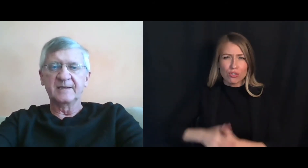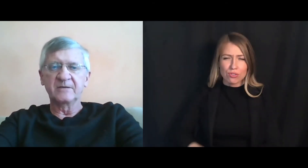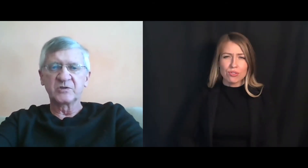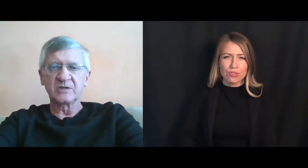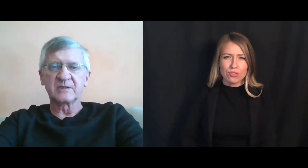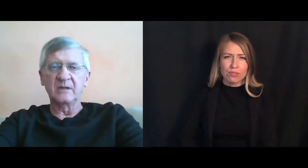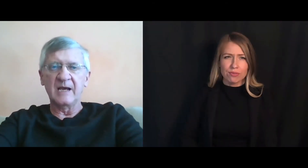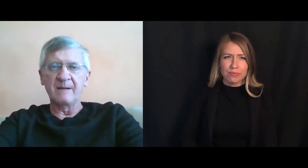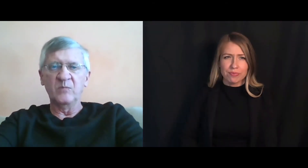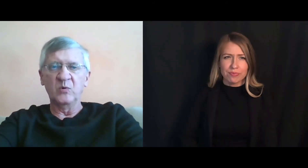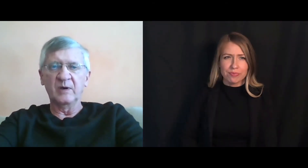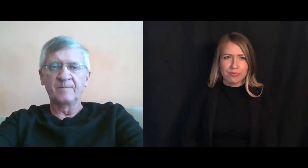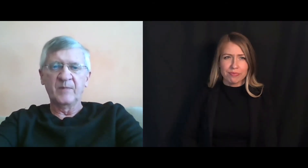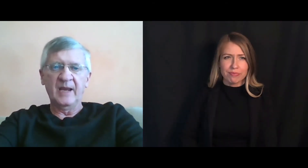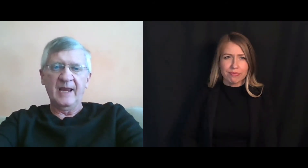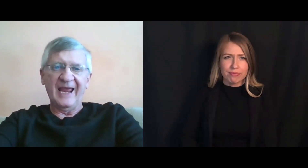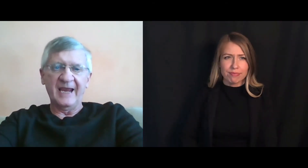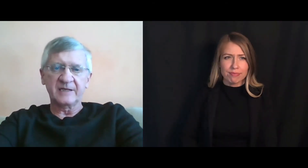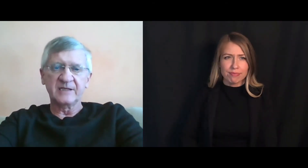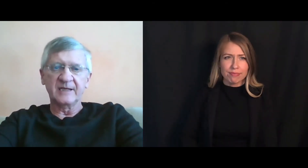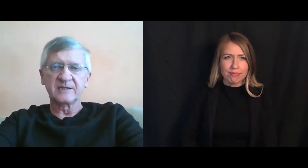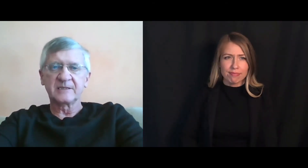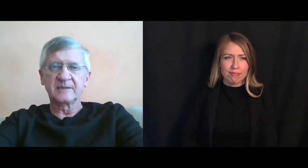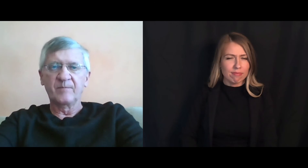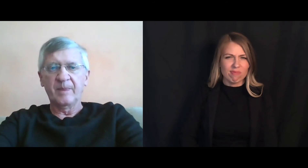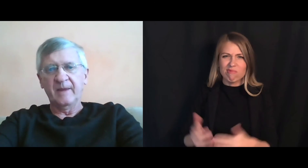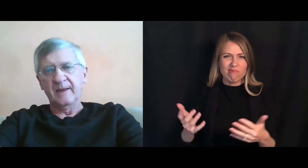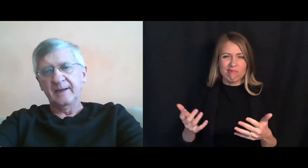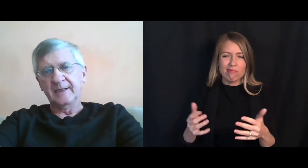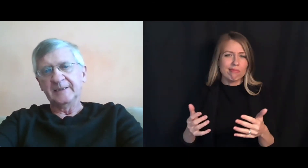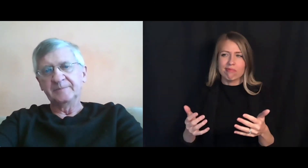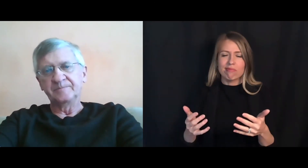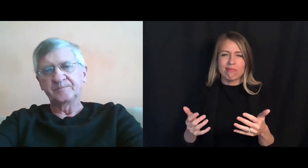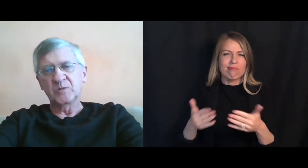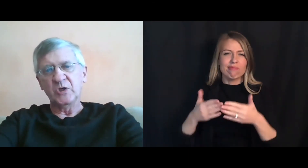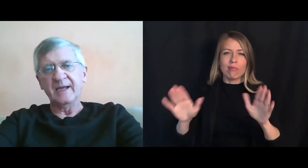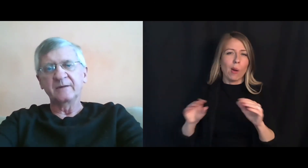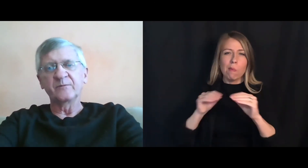There's just a lot more access to that information,